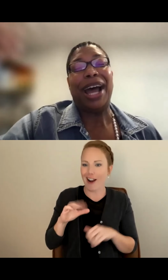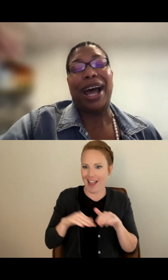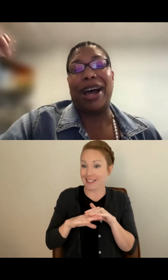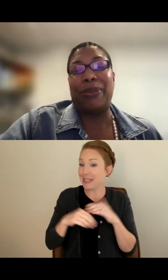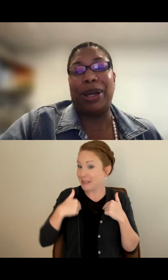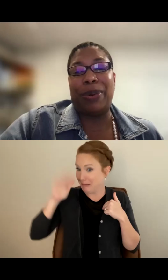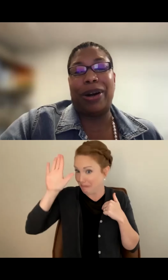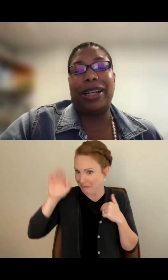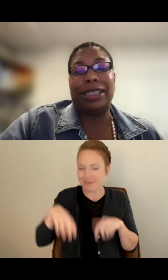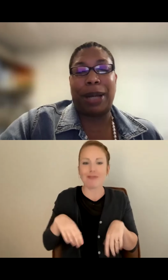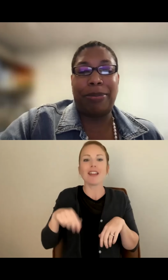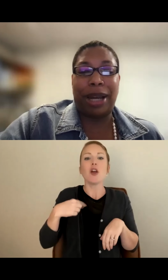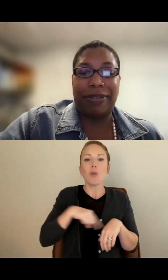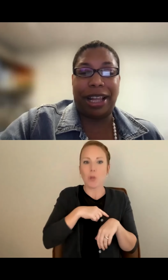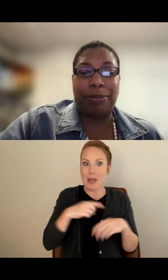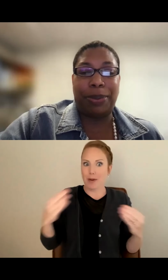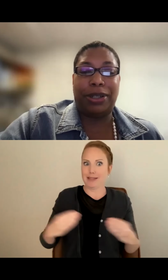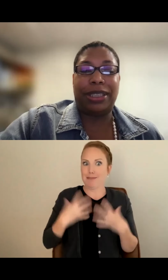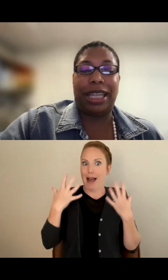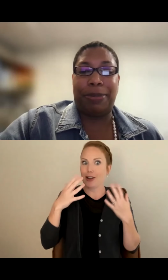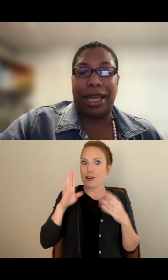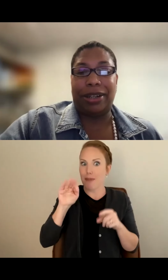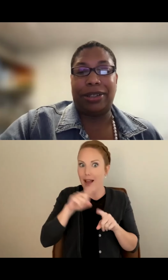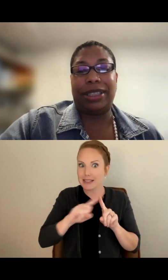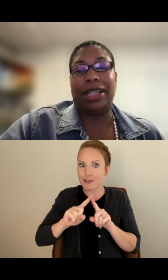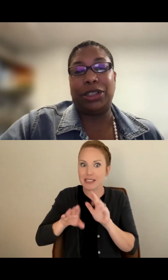We were inspired by developers and key players in